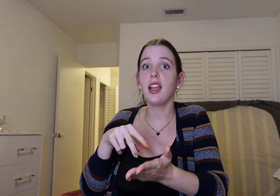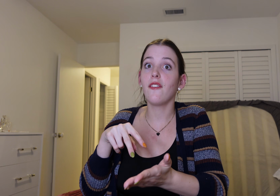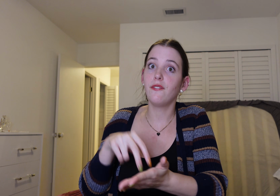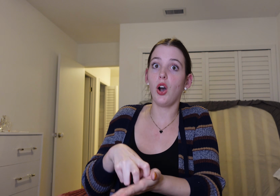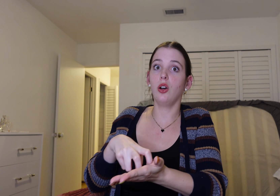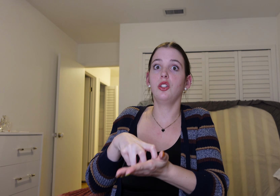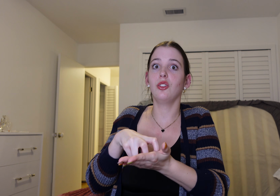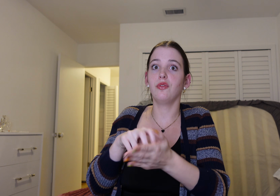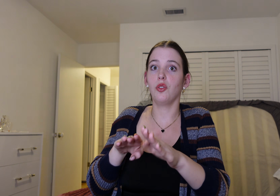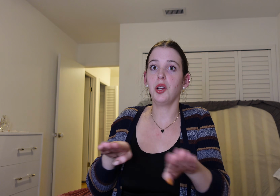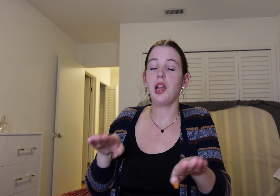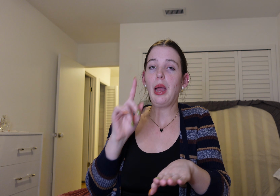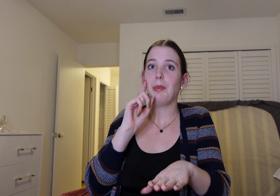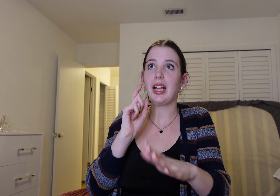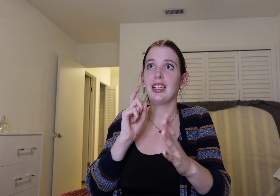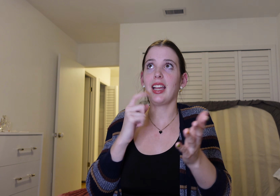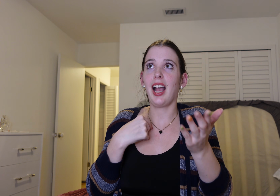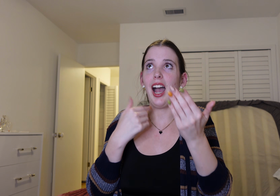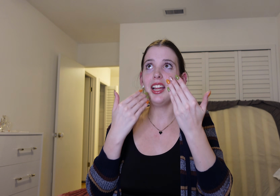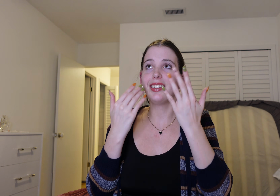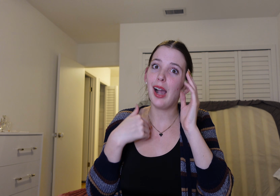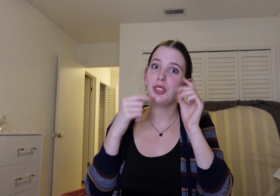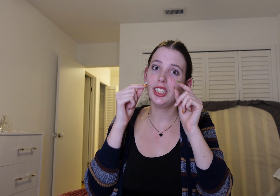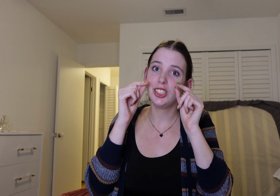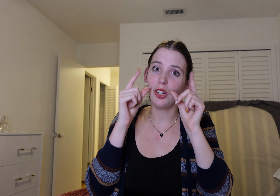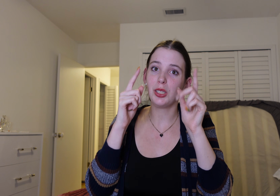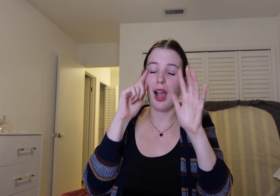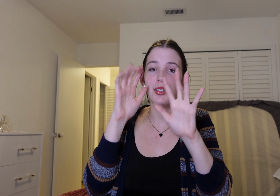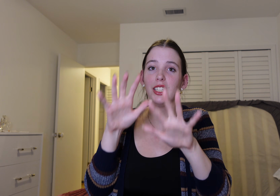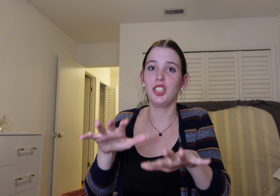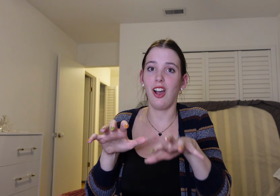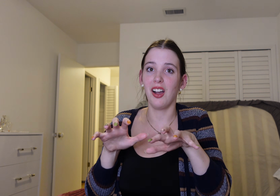like fall to the floor because like I, I was just so, so, I was in shock